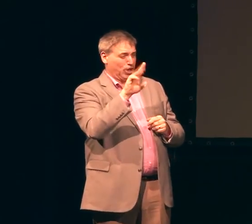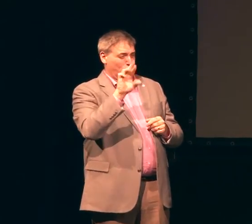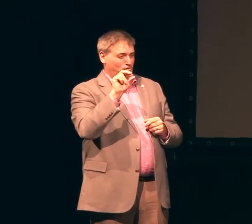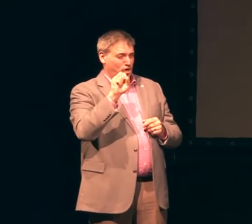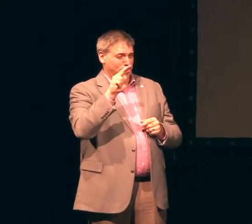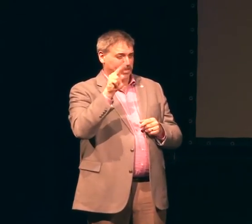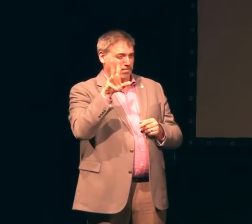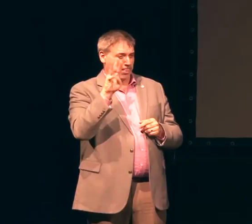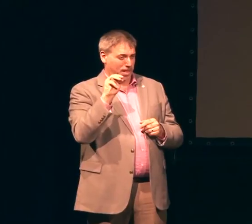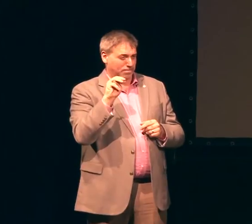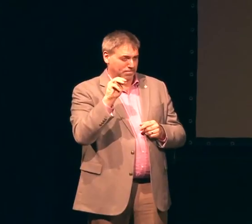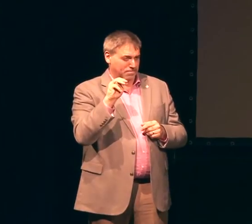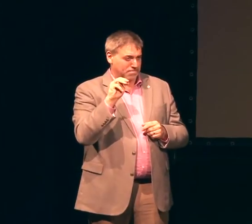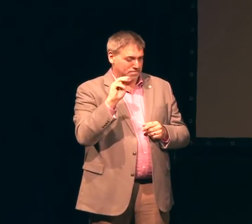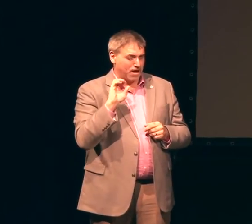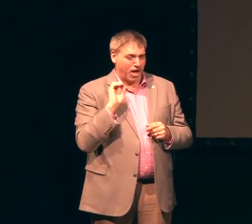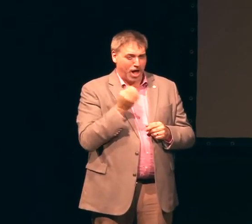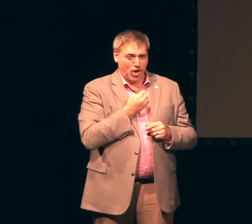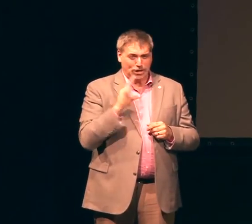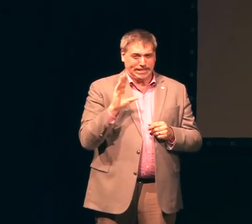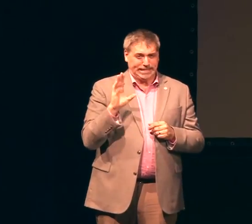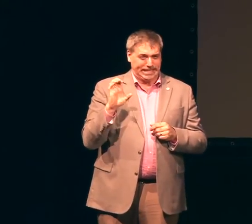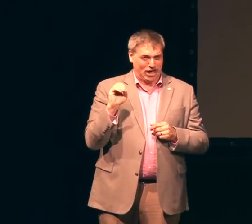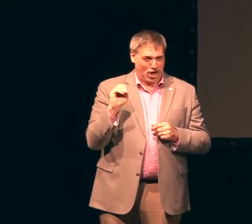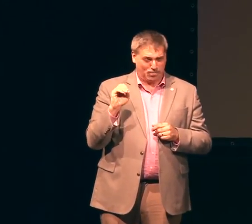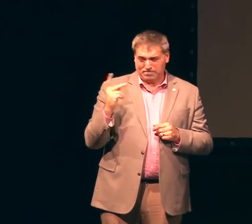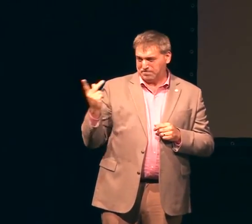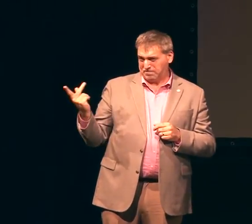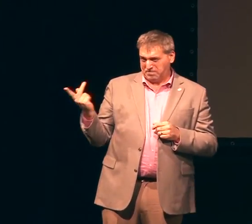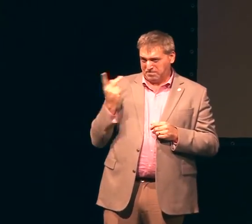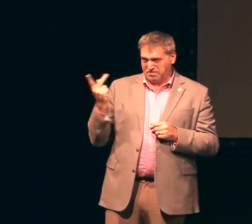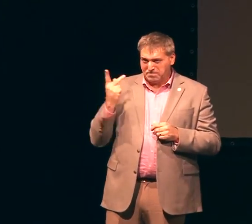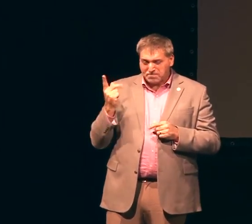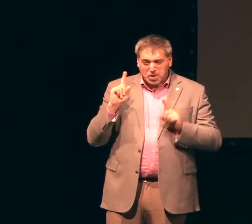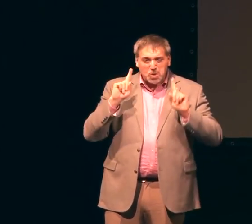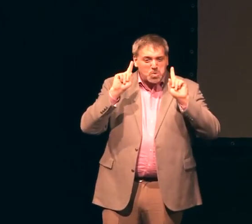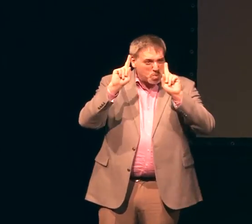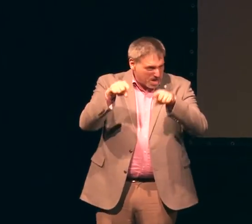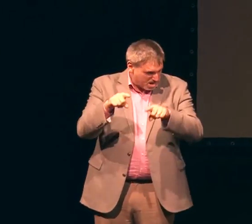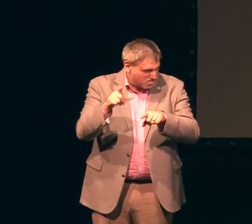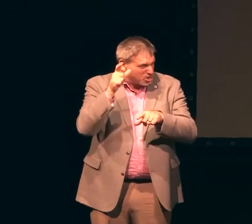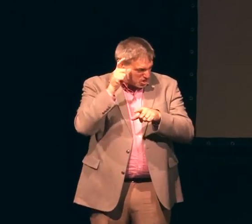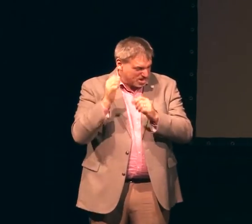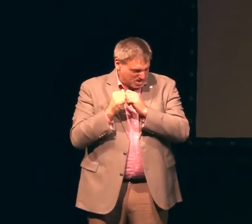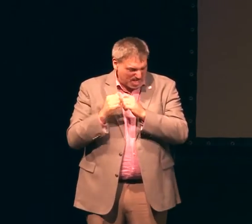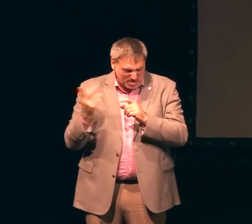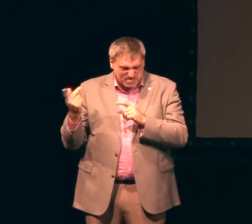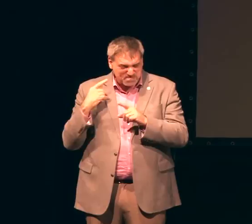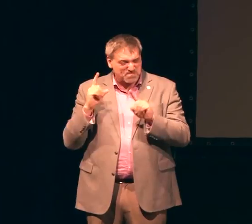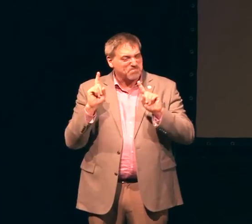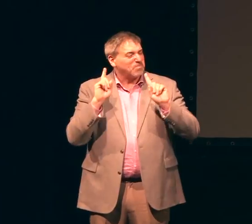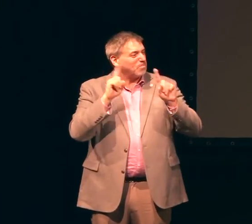different, various people like Howard Rosenbaum and I when we went together, we